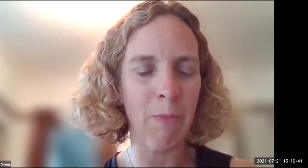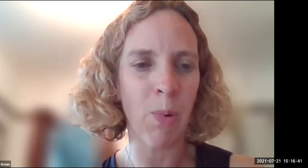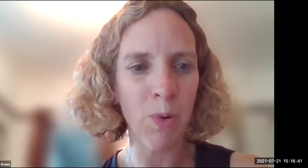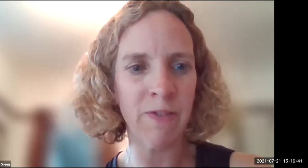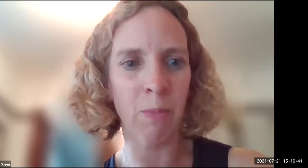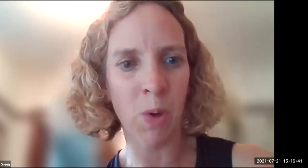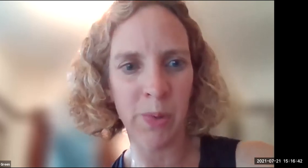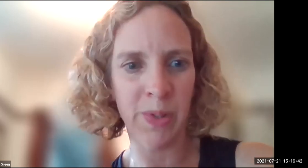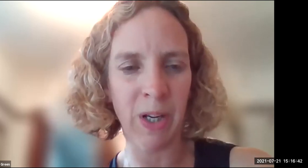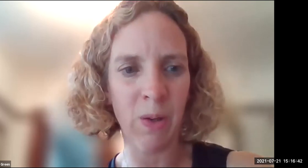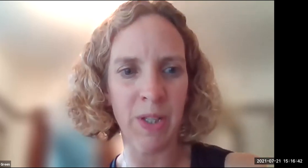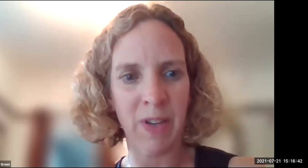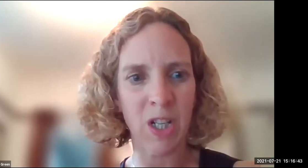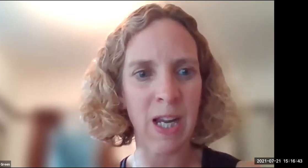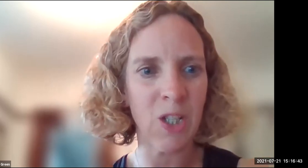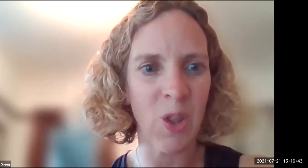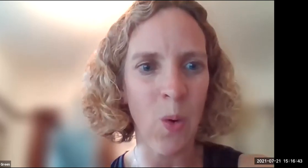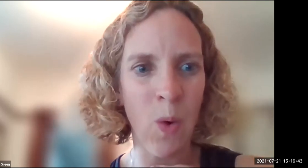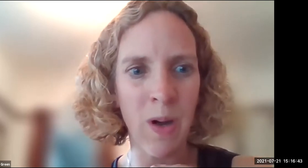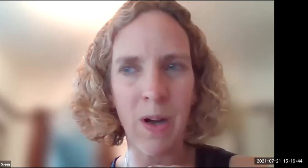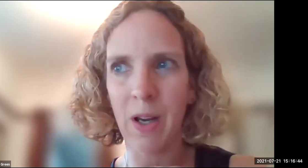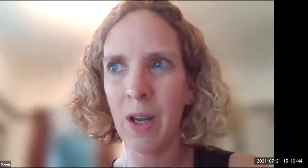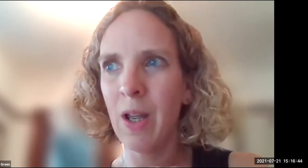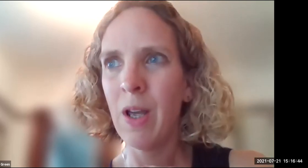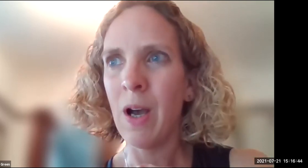do this. So we've seen with the examples from our colleagues from